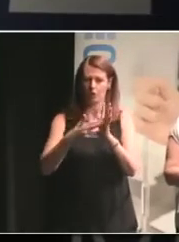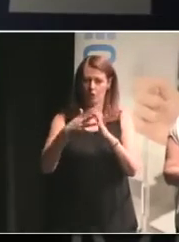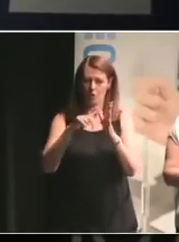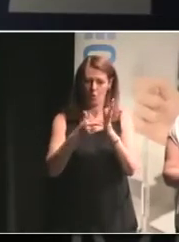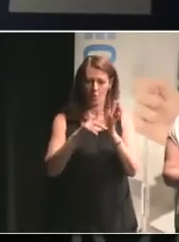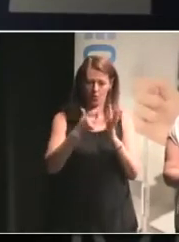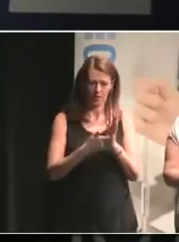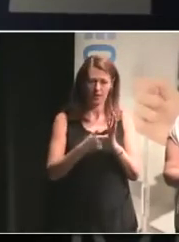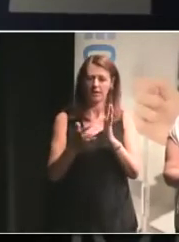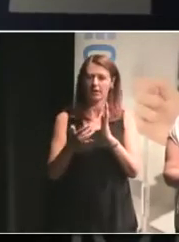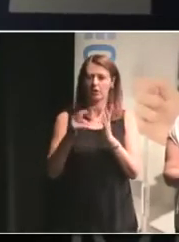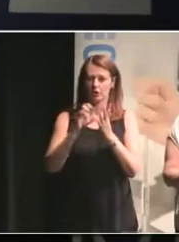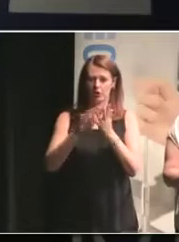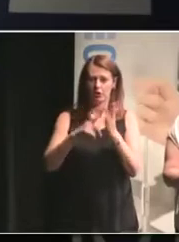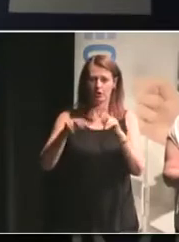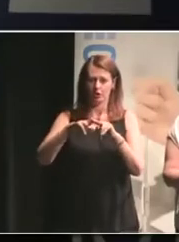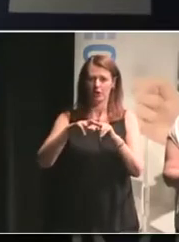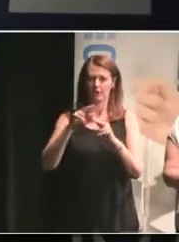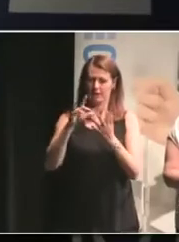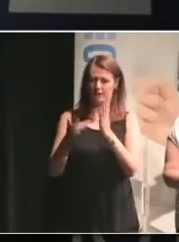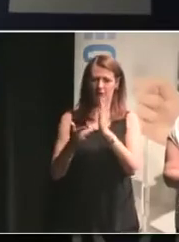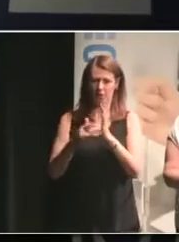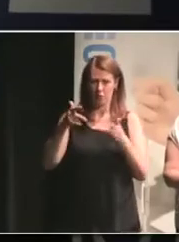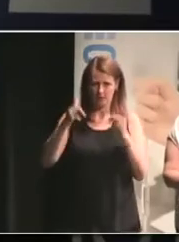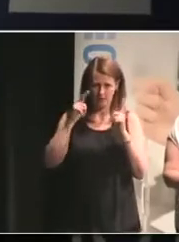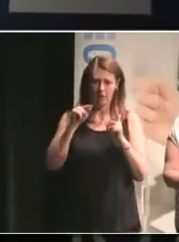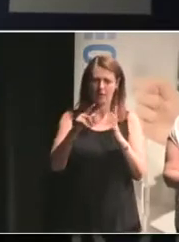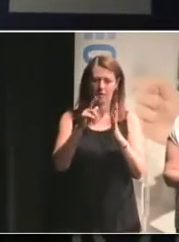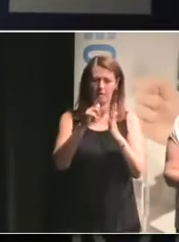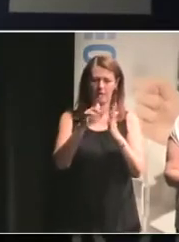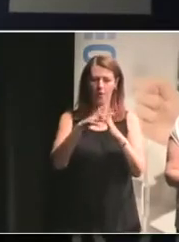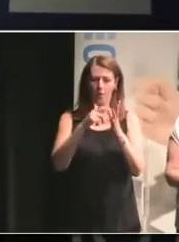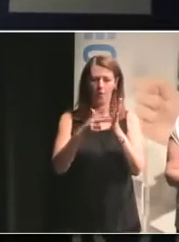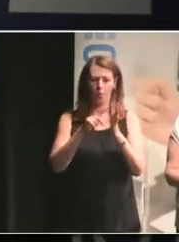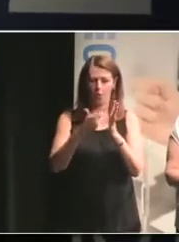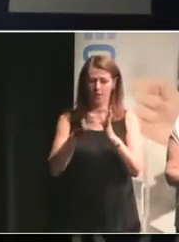technology officer of Warner Babcock Institute. He is the recipient of the 2014 Perkin medal.